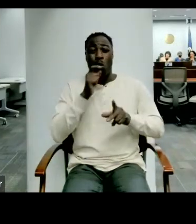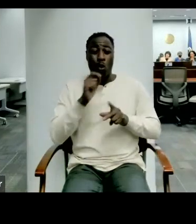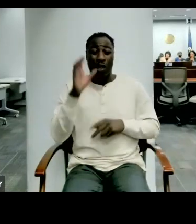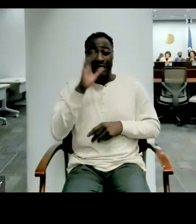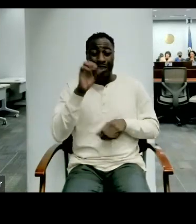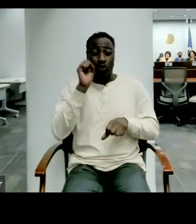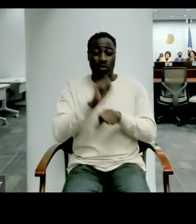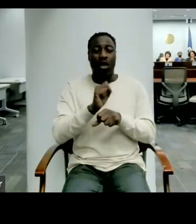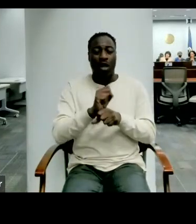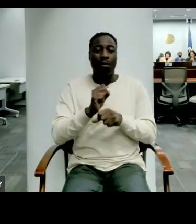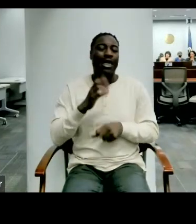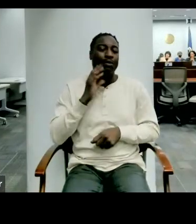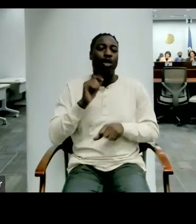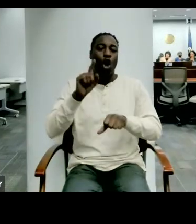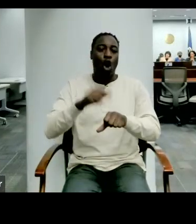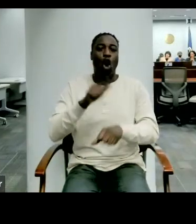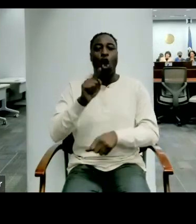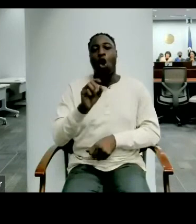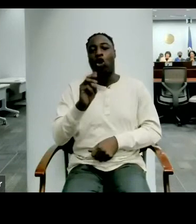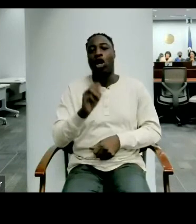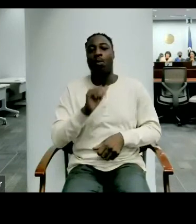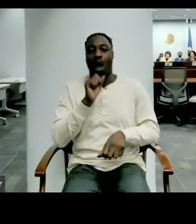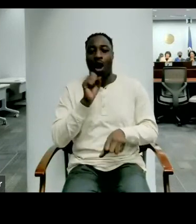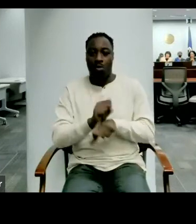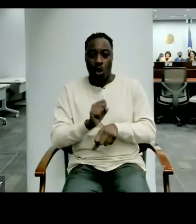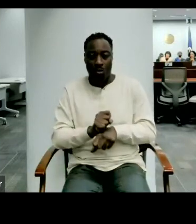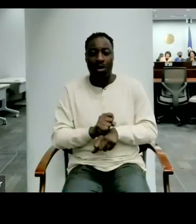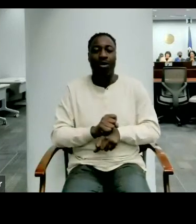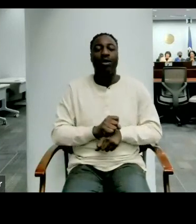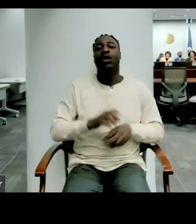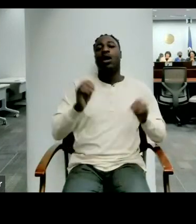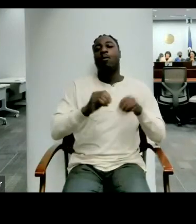long-term unemployment at a higher rate than their younger counterparts.